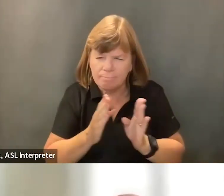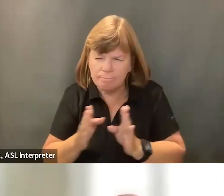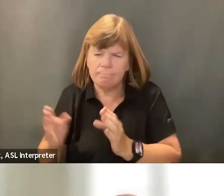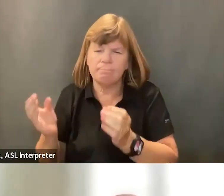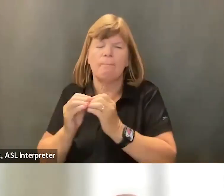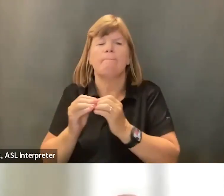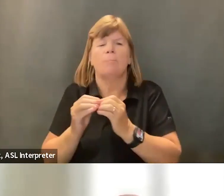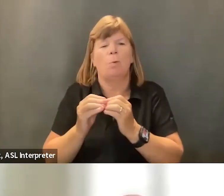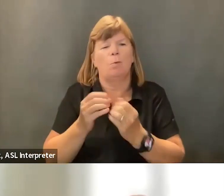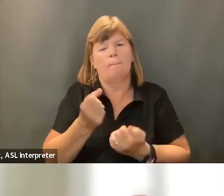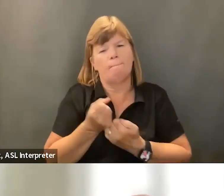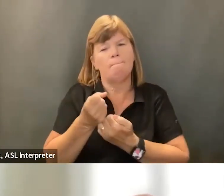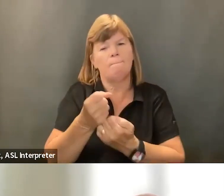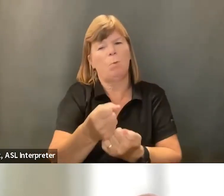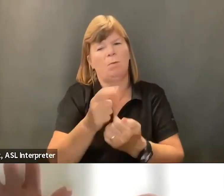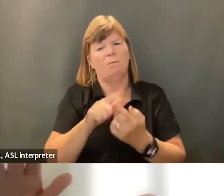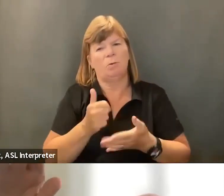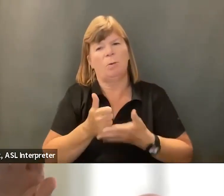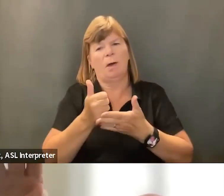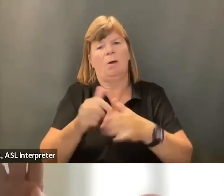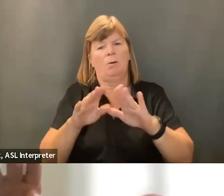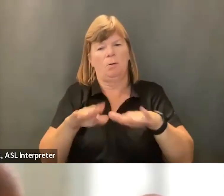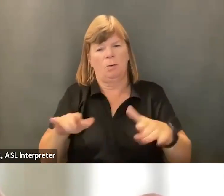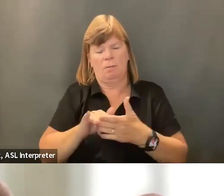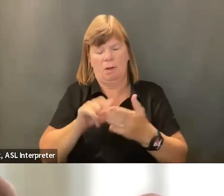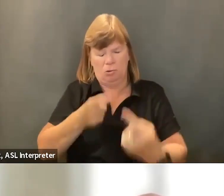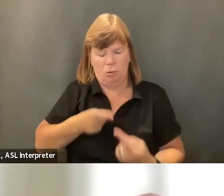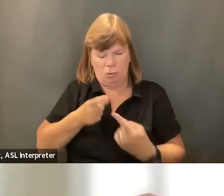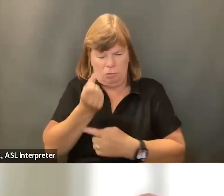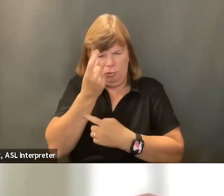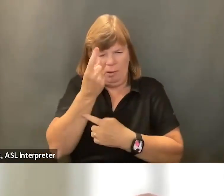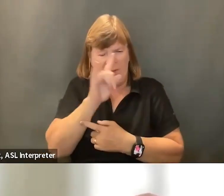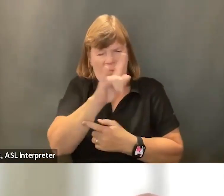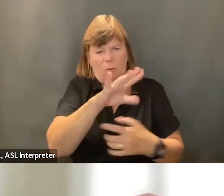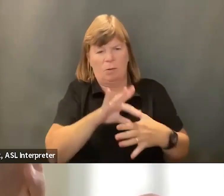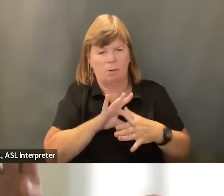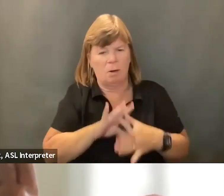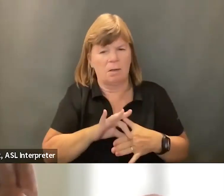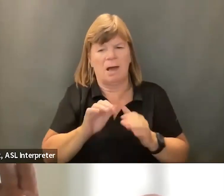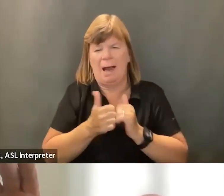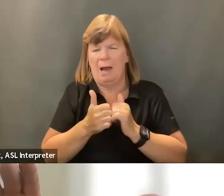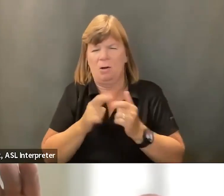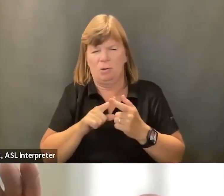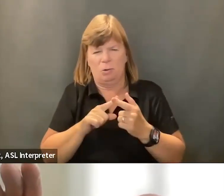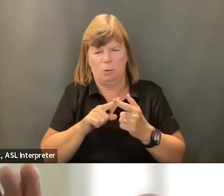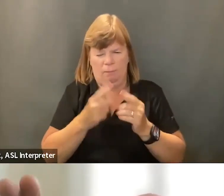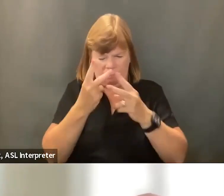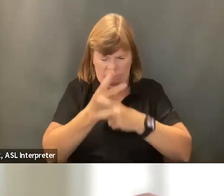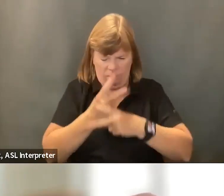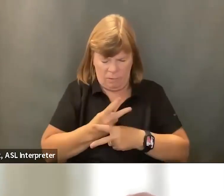to help kids that struggle to understand the content and how you get to that content with